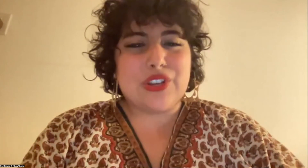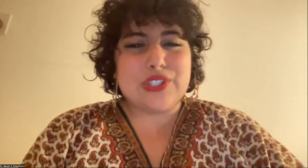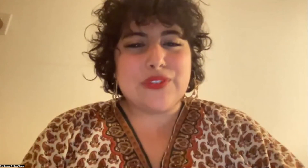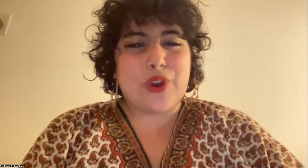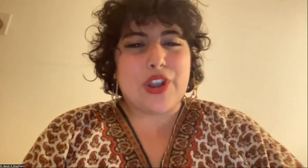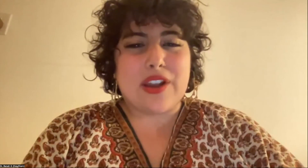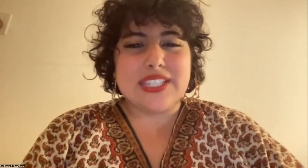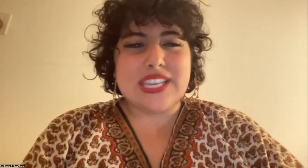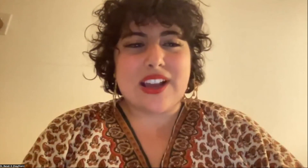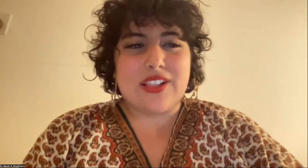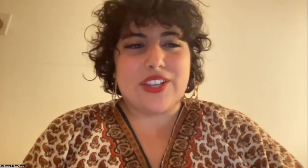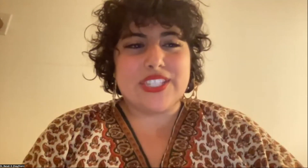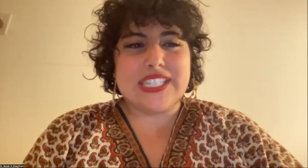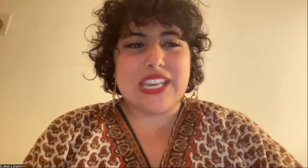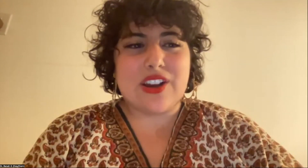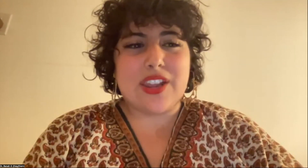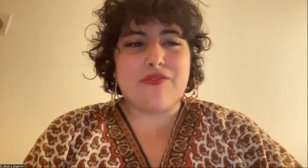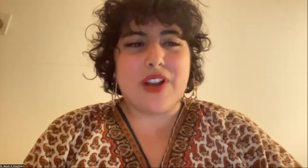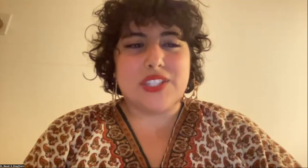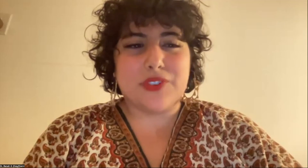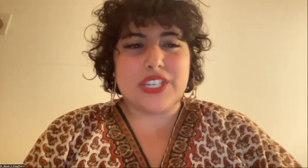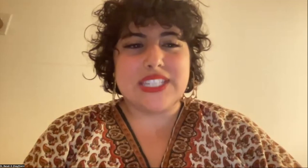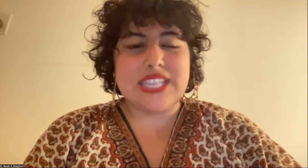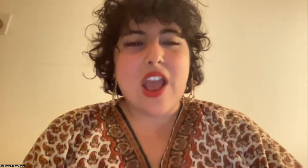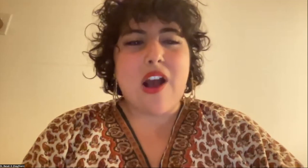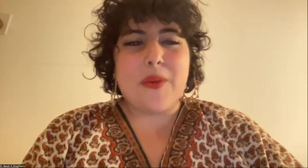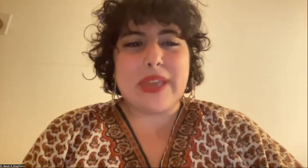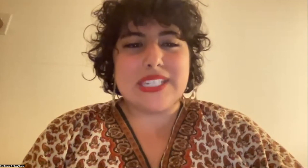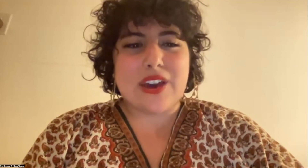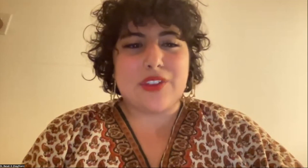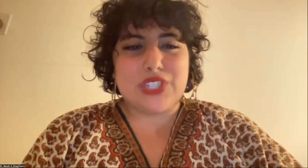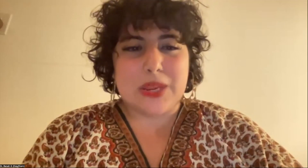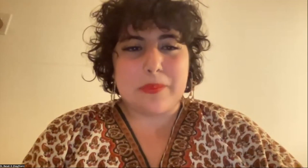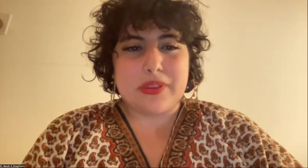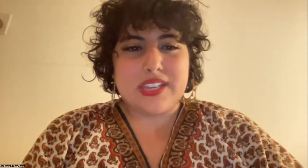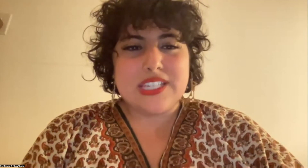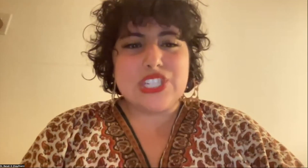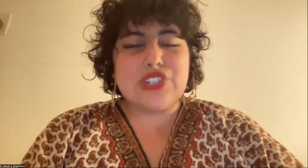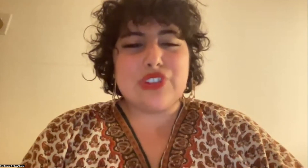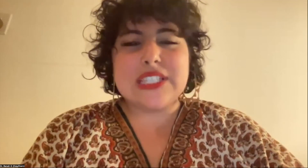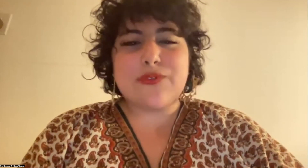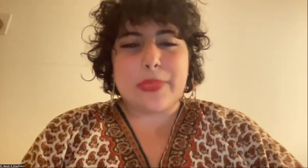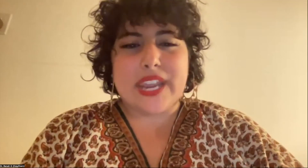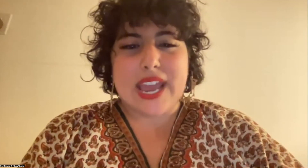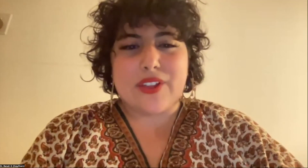yearns for anoxic colors, neon and phosphorous, all bent out of shape. She drinks from the Nile,